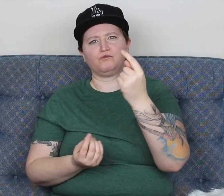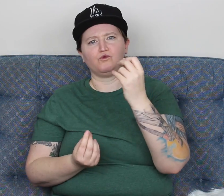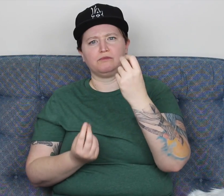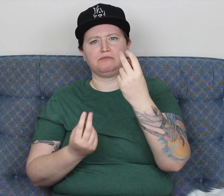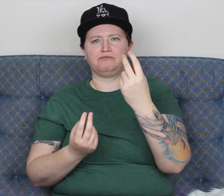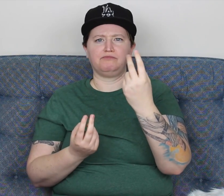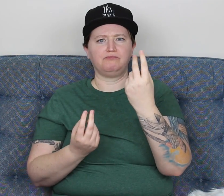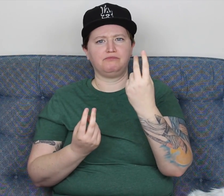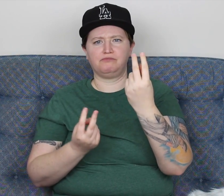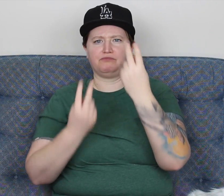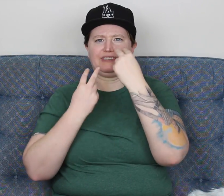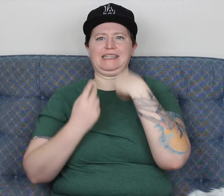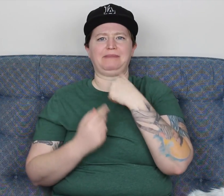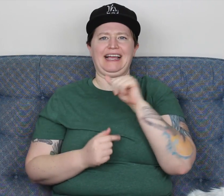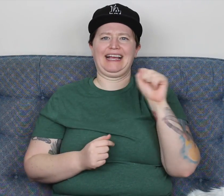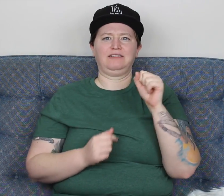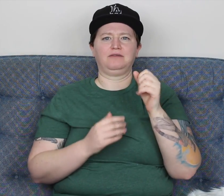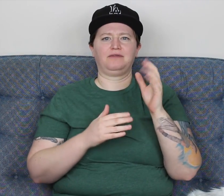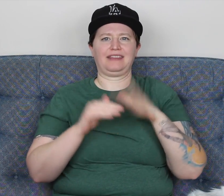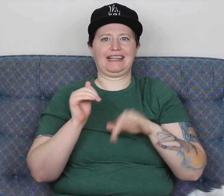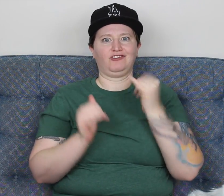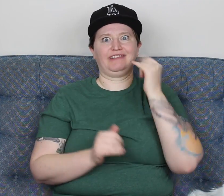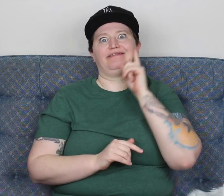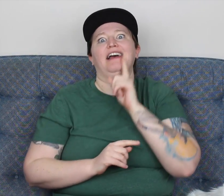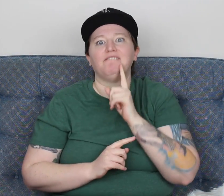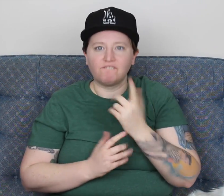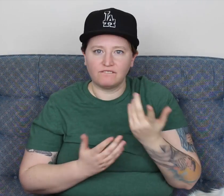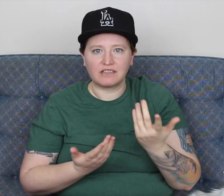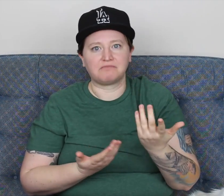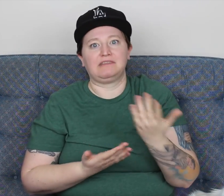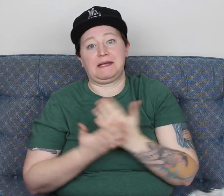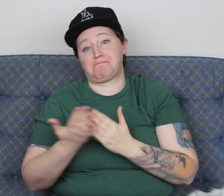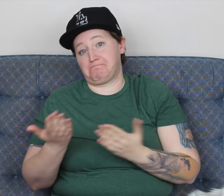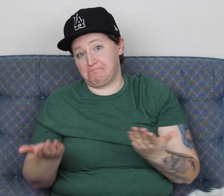They may want peope to see them as something other than just being Deaf.